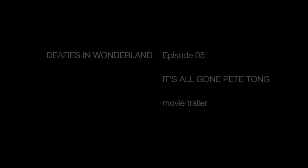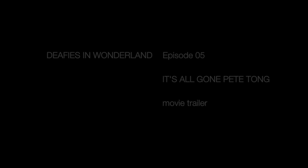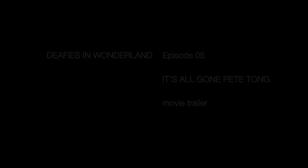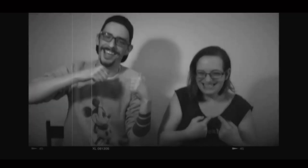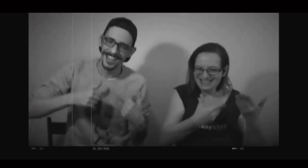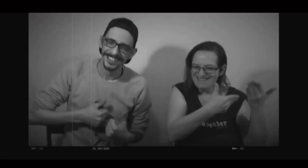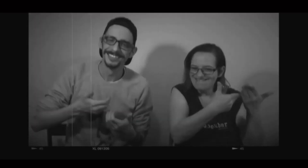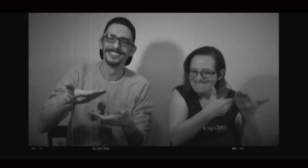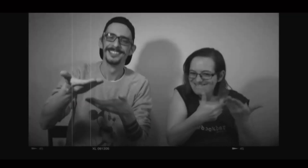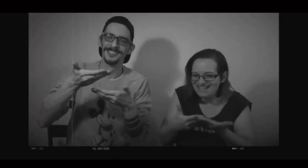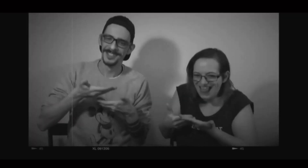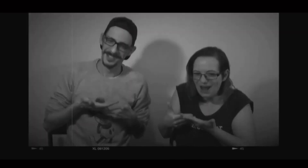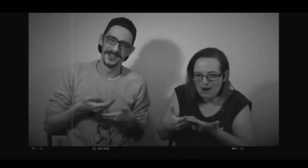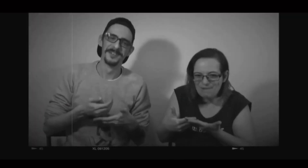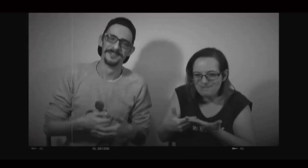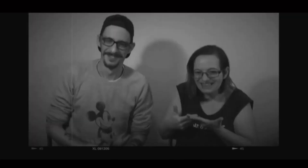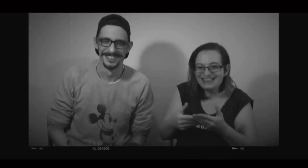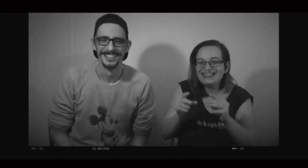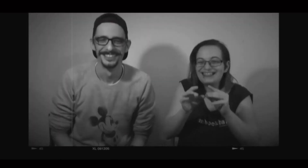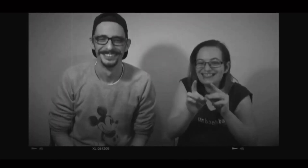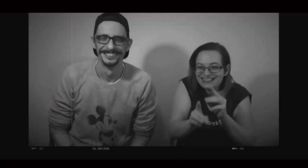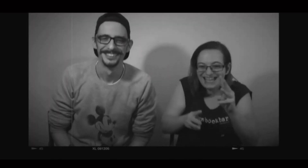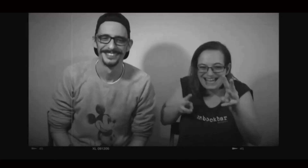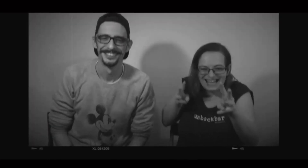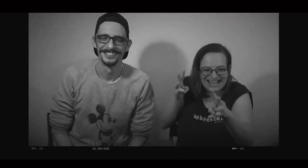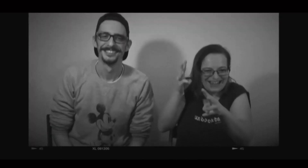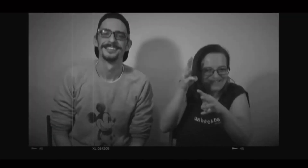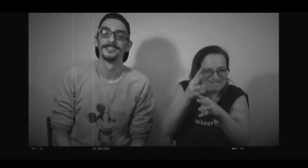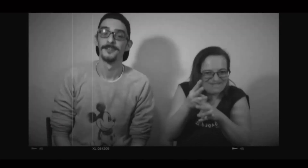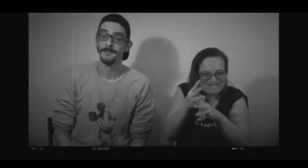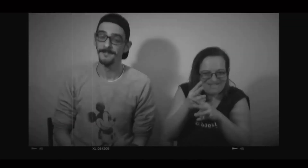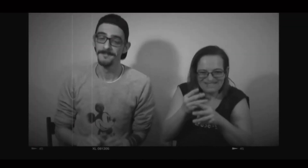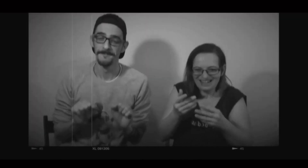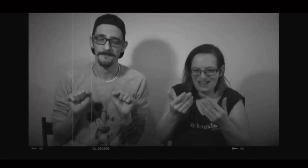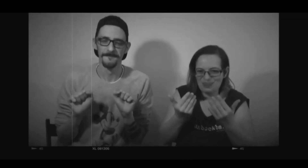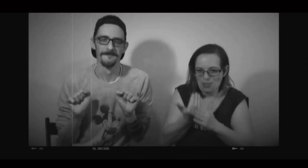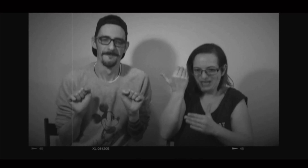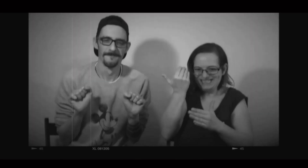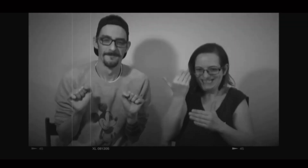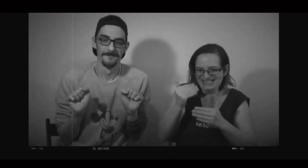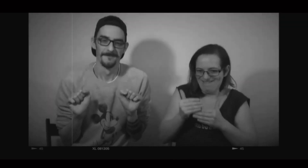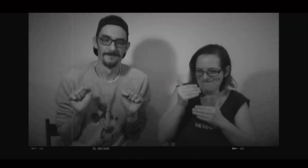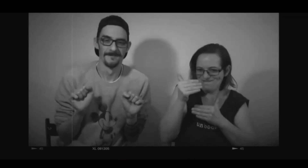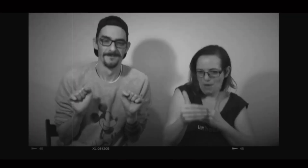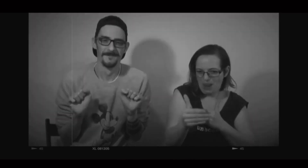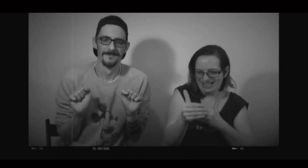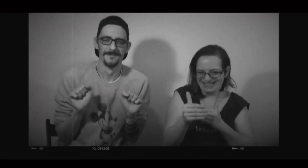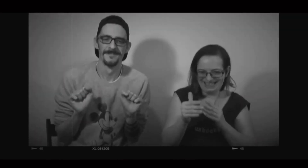Hi everybody! - Hello everyone and welcome to a new episode from DEAFIES in WONDERLAND (DIW).